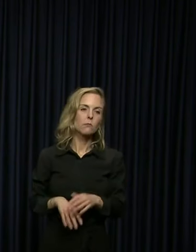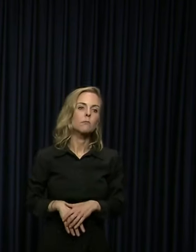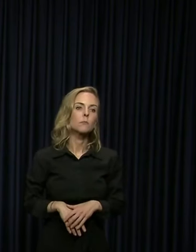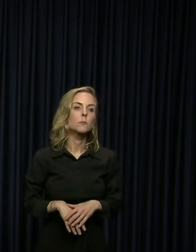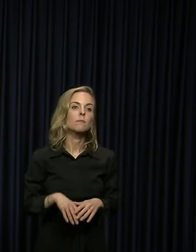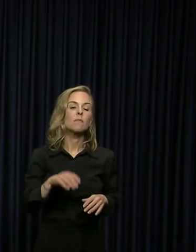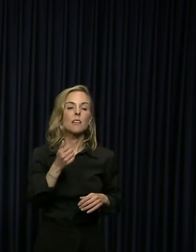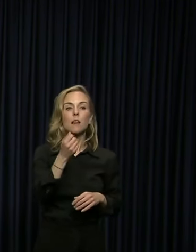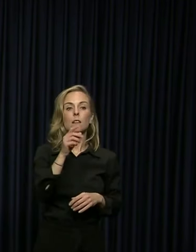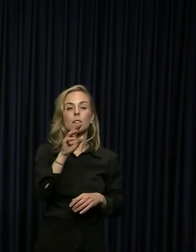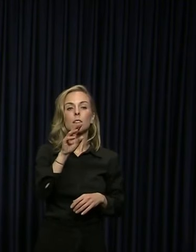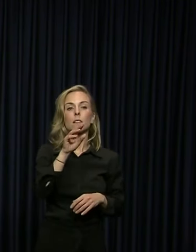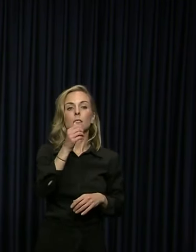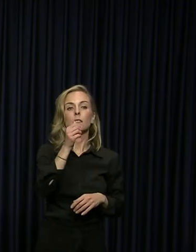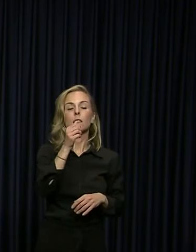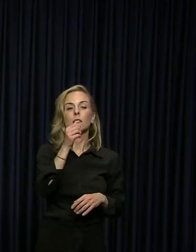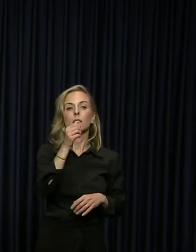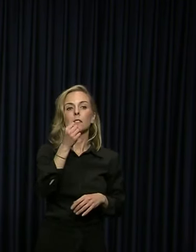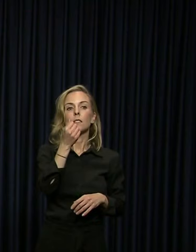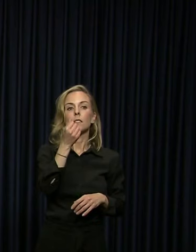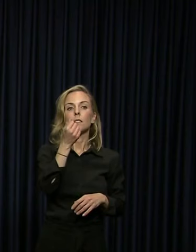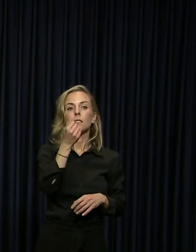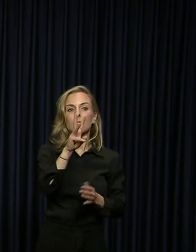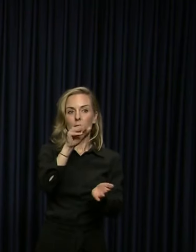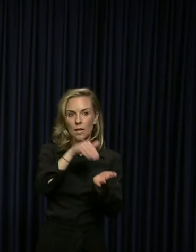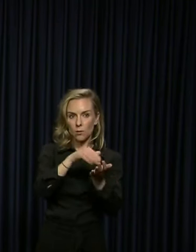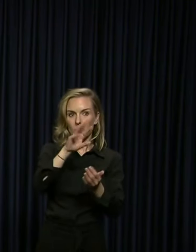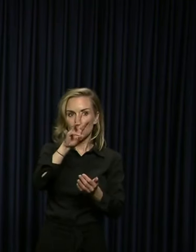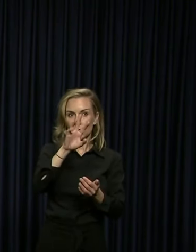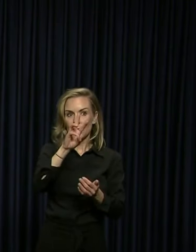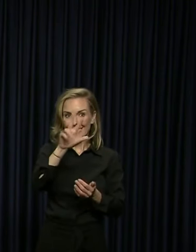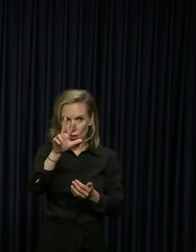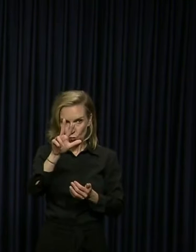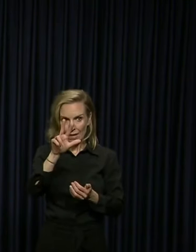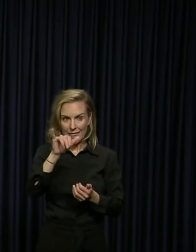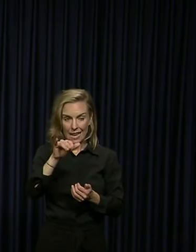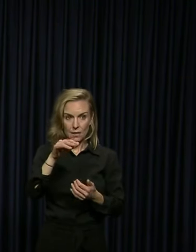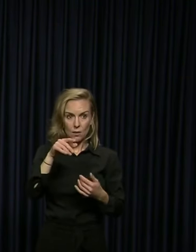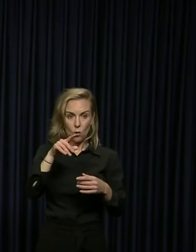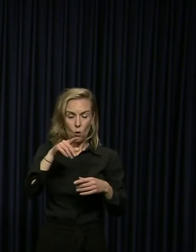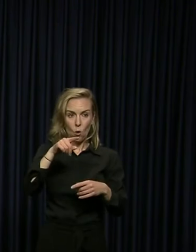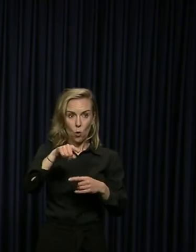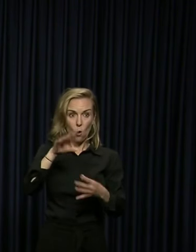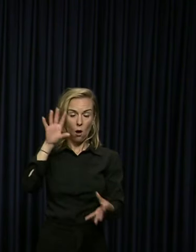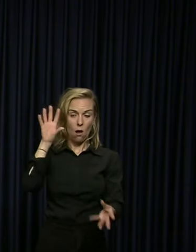IN SIMPSON, THREE IN CHRISTIAN,